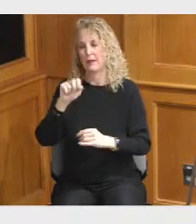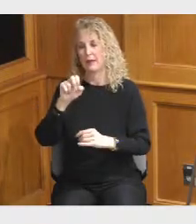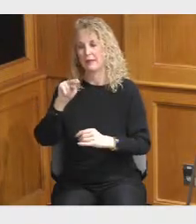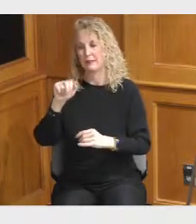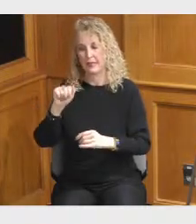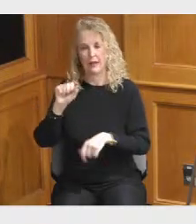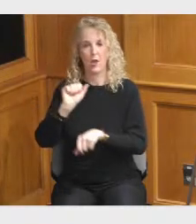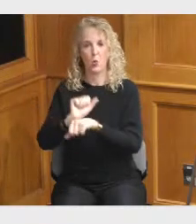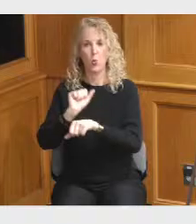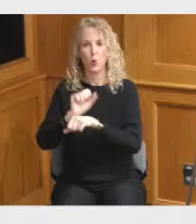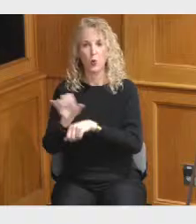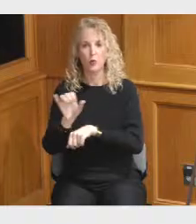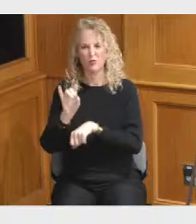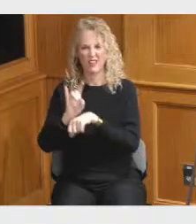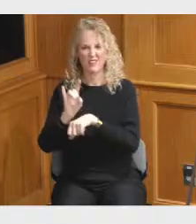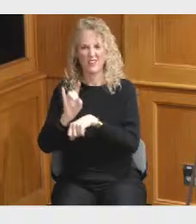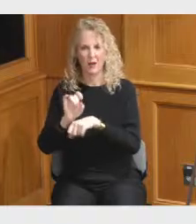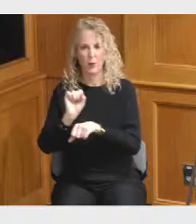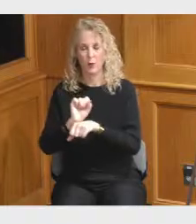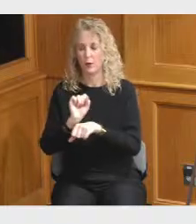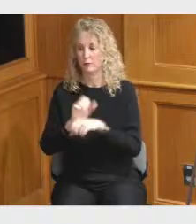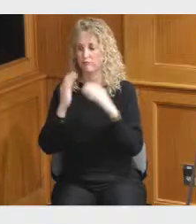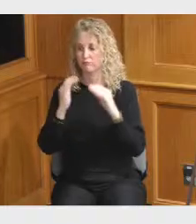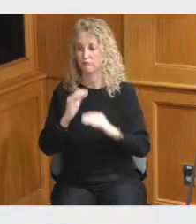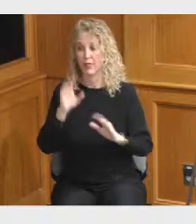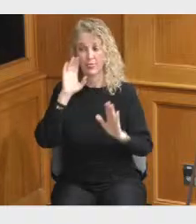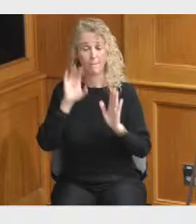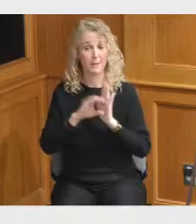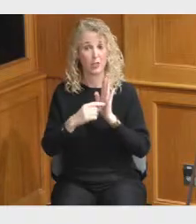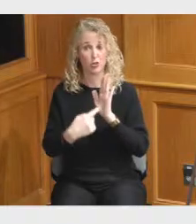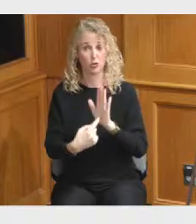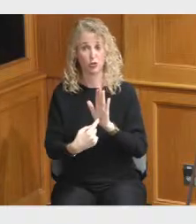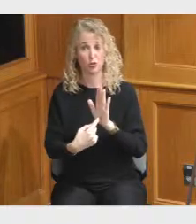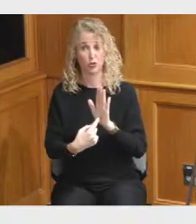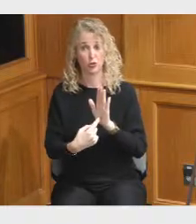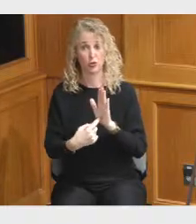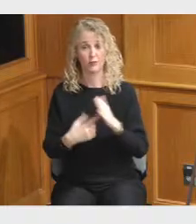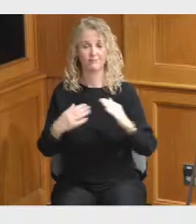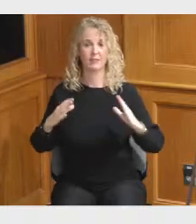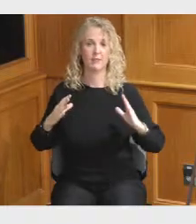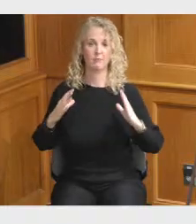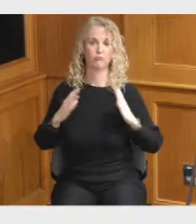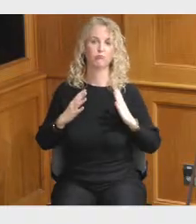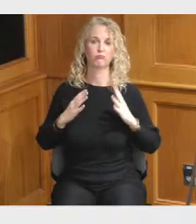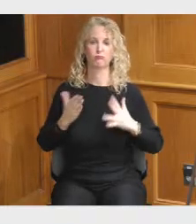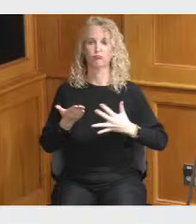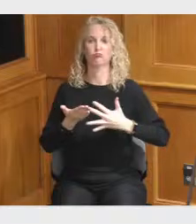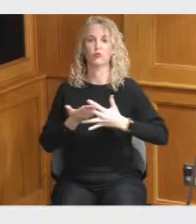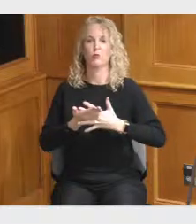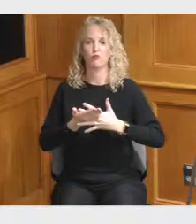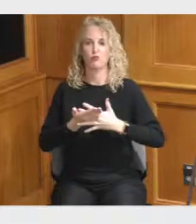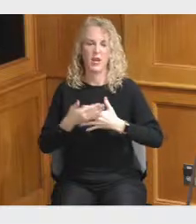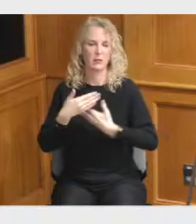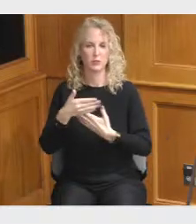going on to the picture shown is one of the brake areas in the facility just to give you